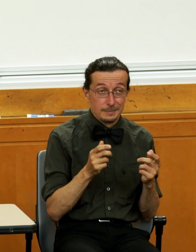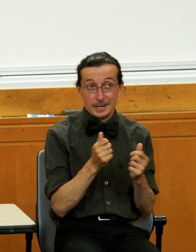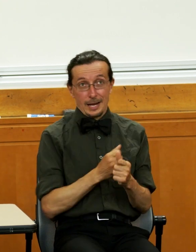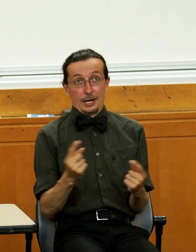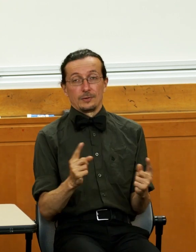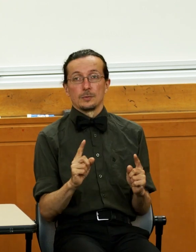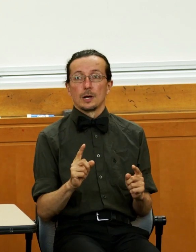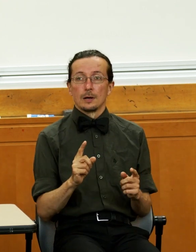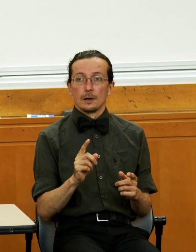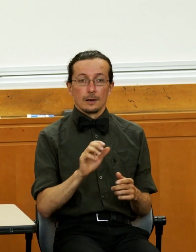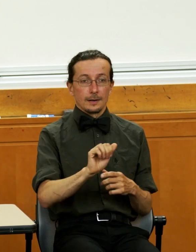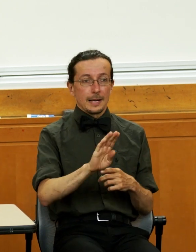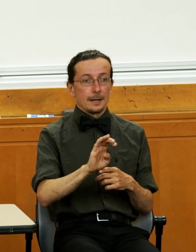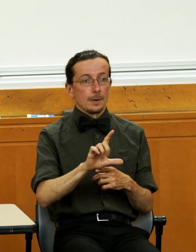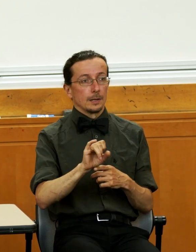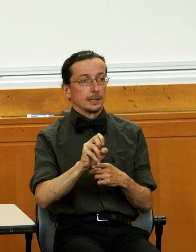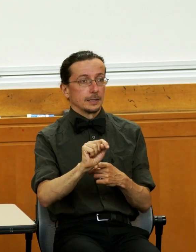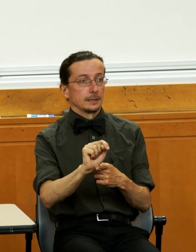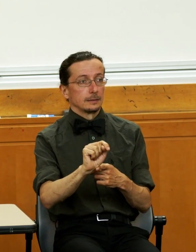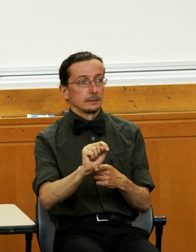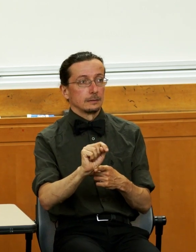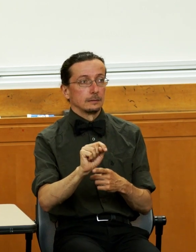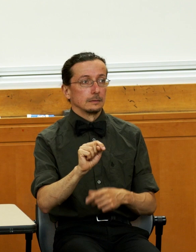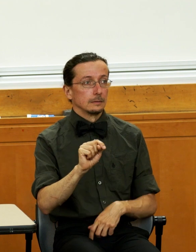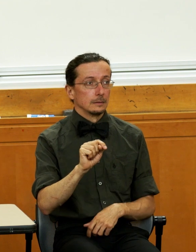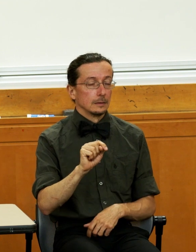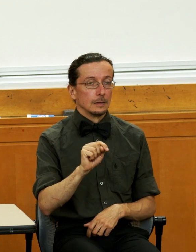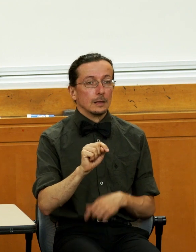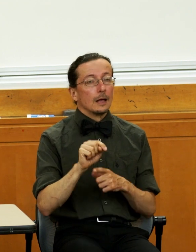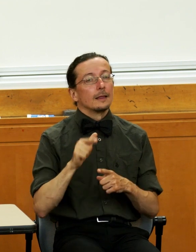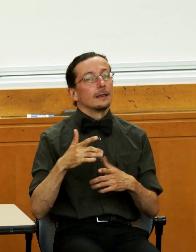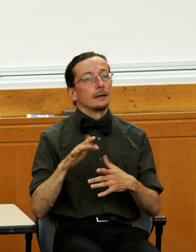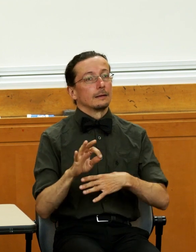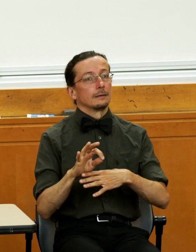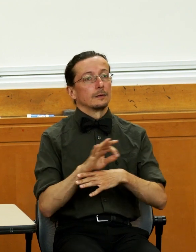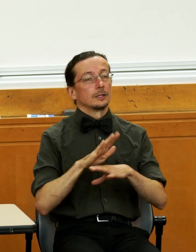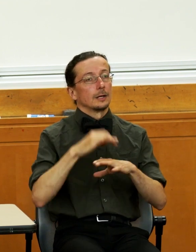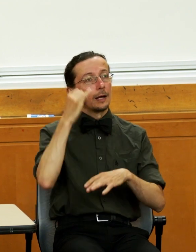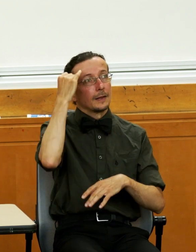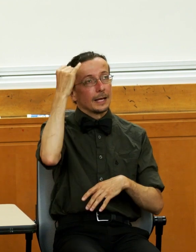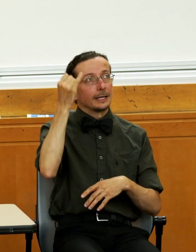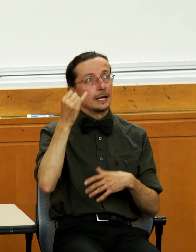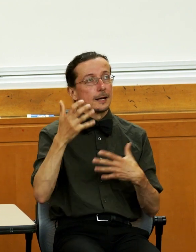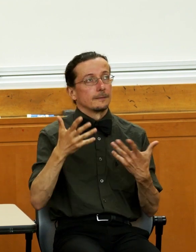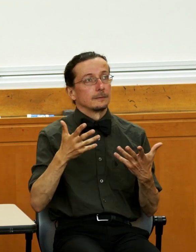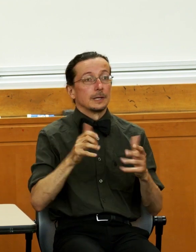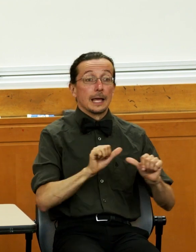ableist and especially in that they function on this notion of capability, productivity,